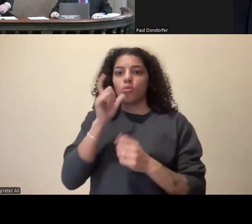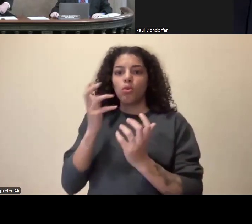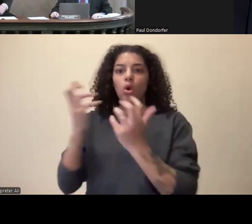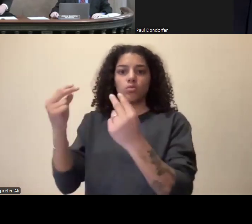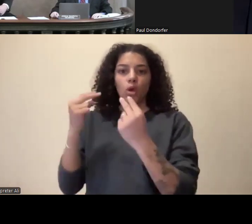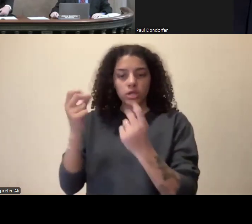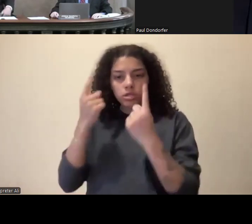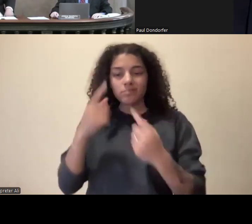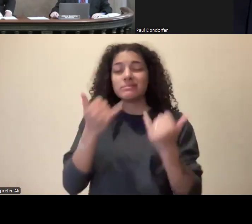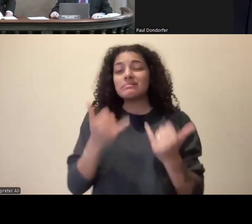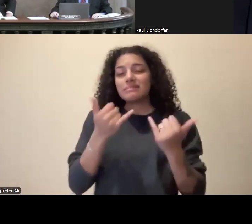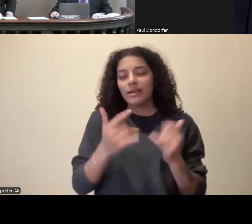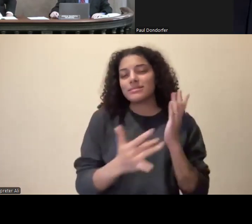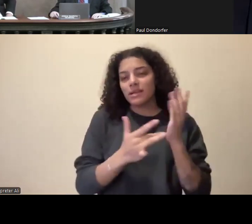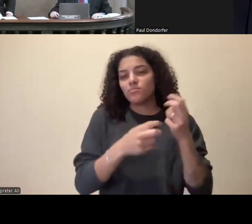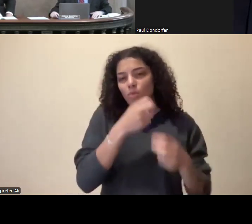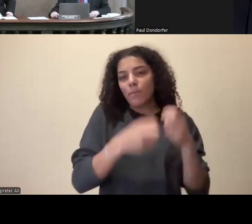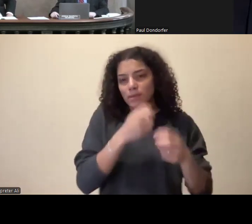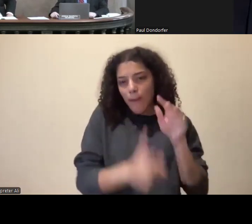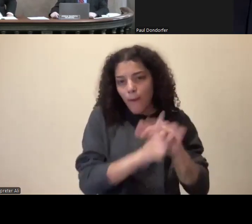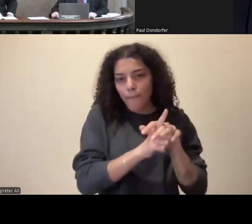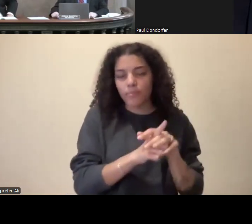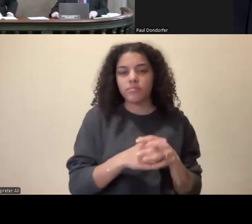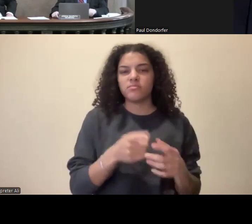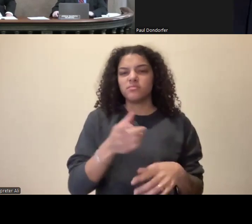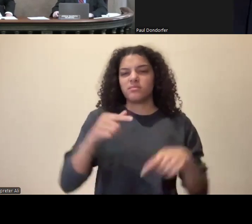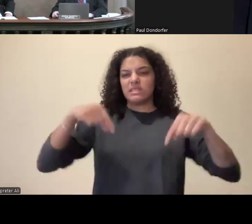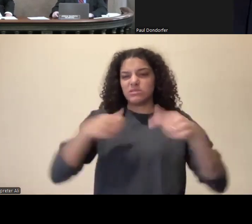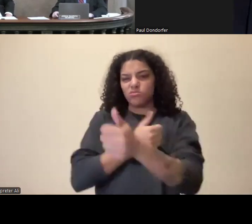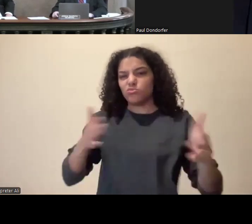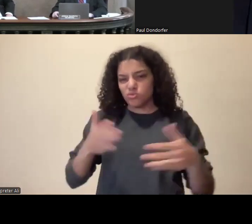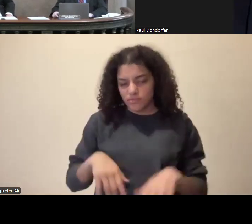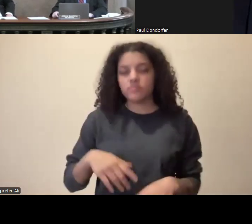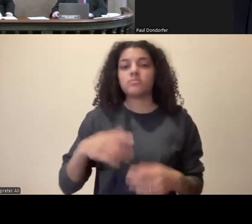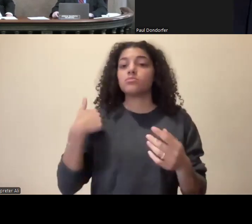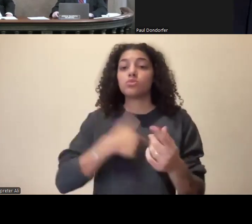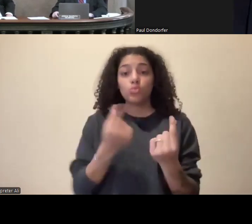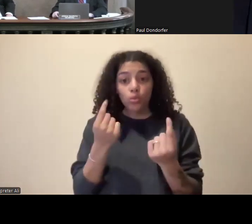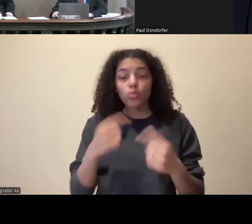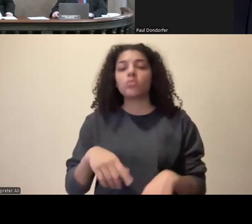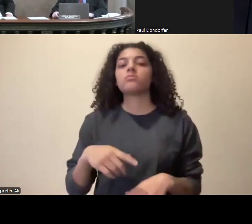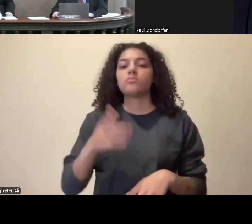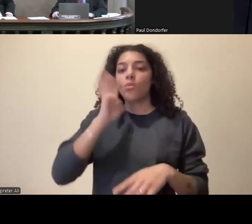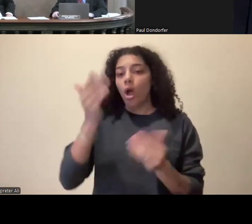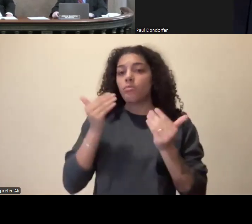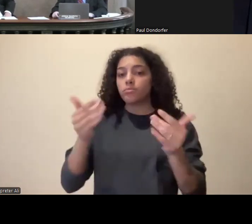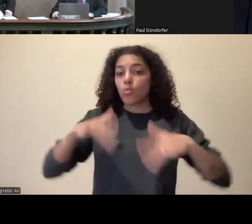having some technical difficulties here in chambers and we will be recording our